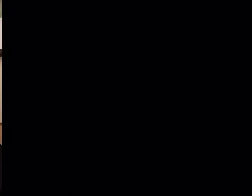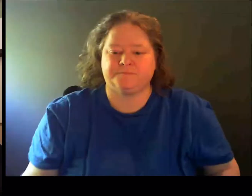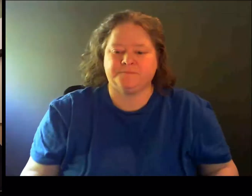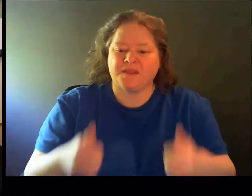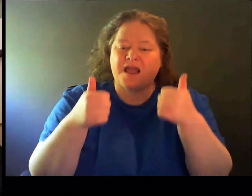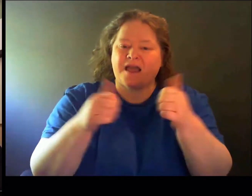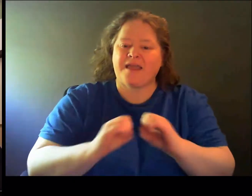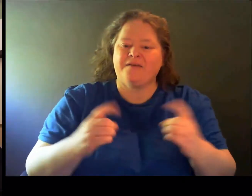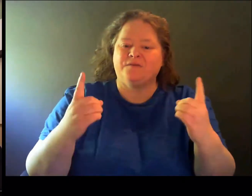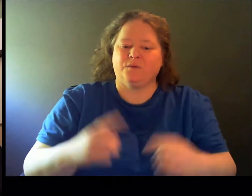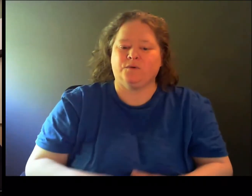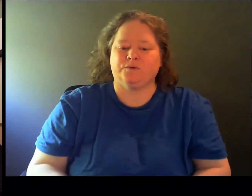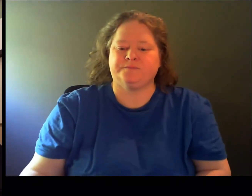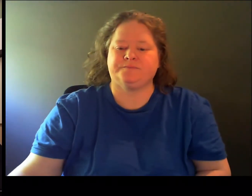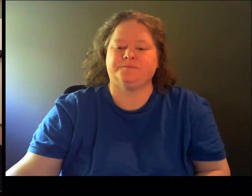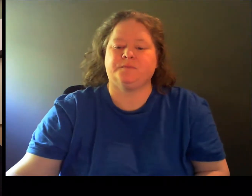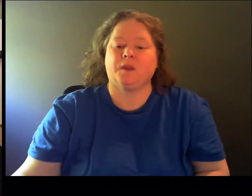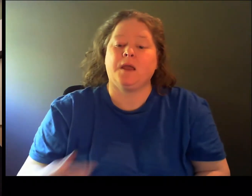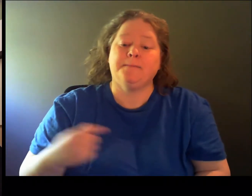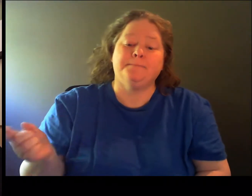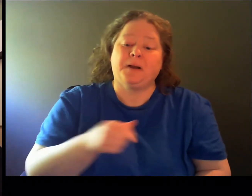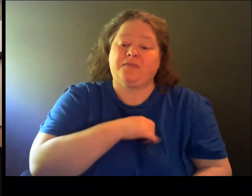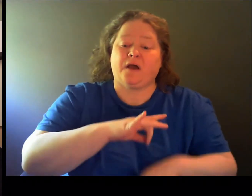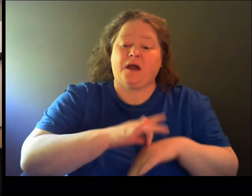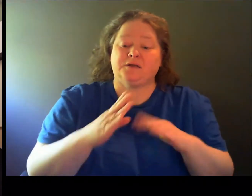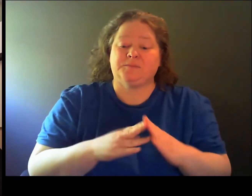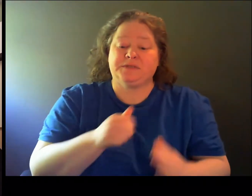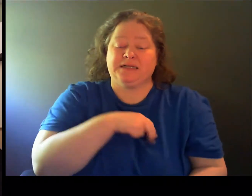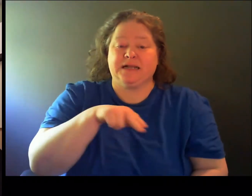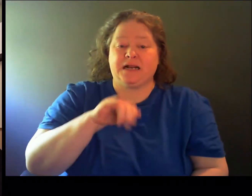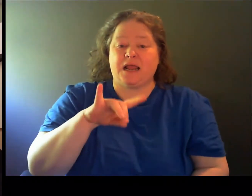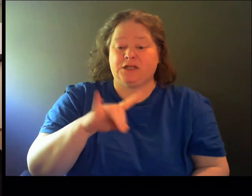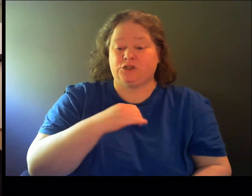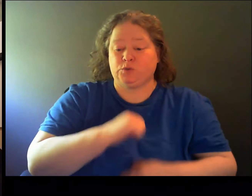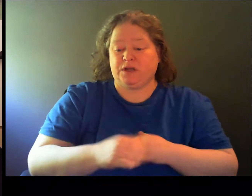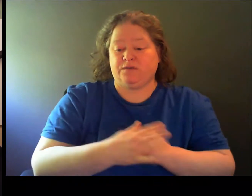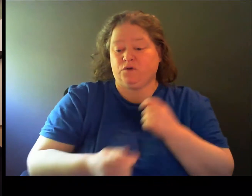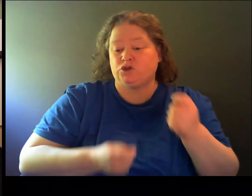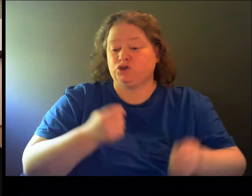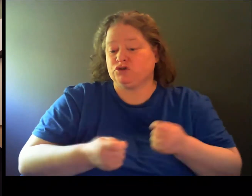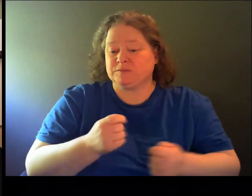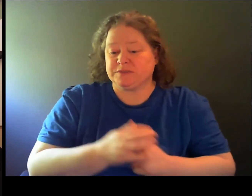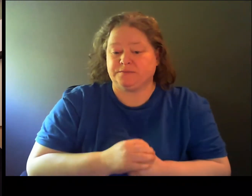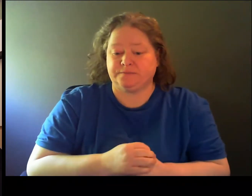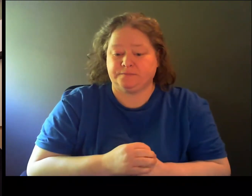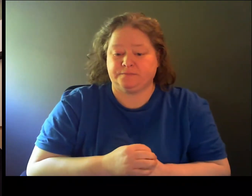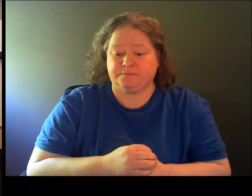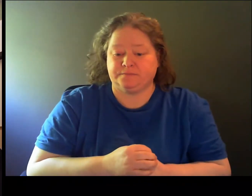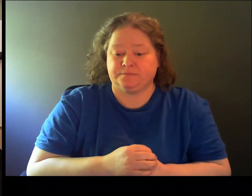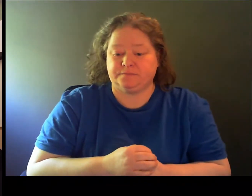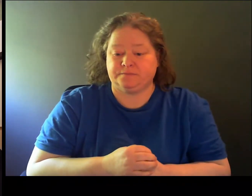Hi everyone. I’m back at the hospital at NIH today for treatment.